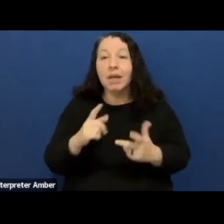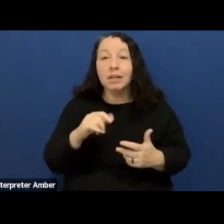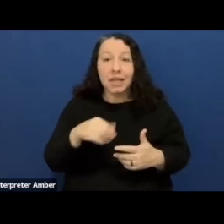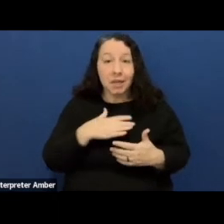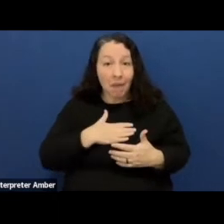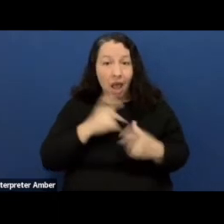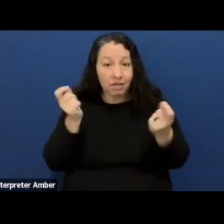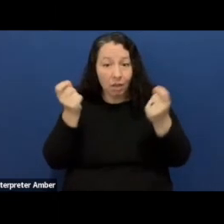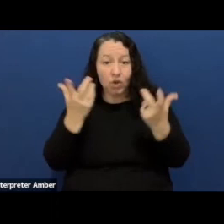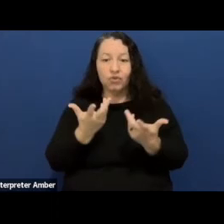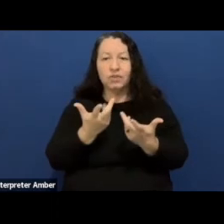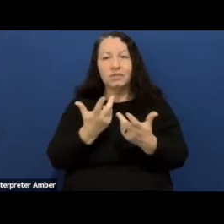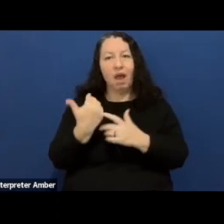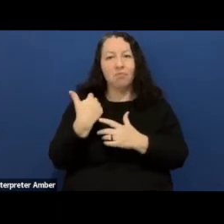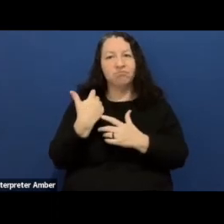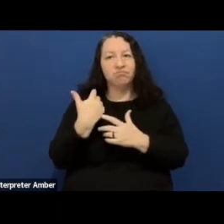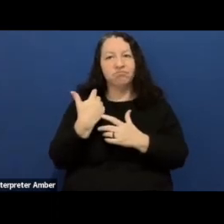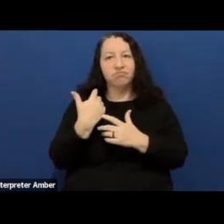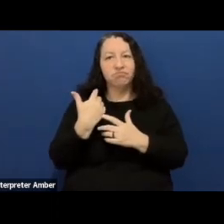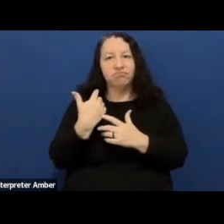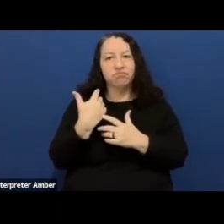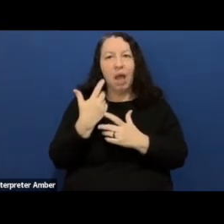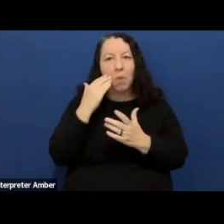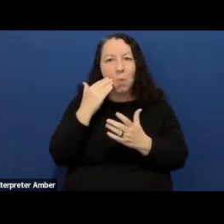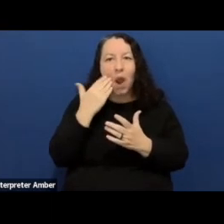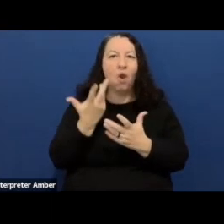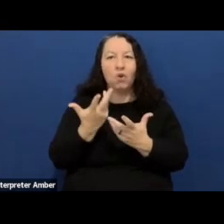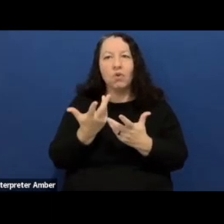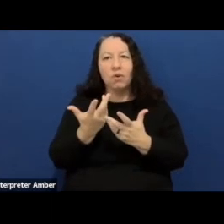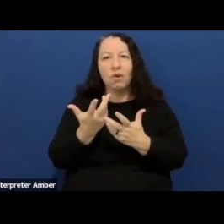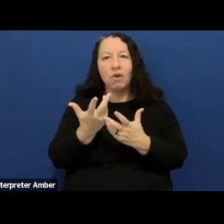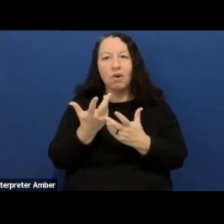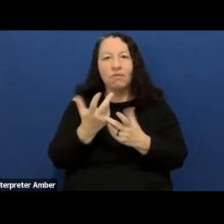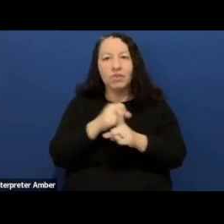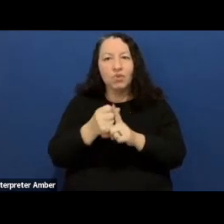But in my small and vital celebrations I am also minding the mourning and reckoning to